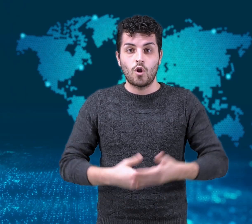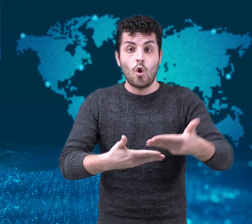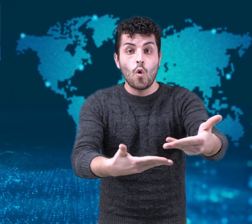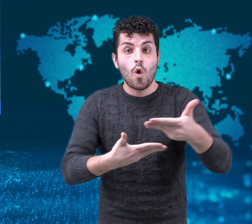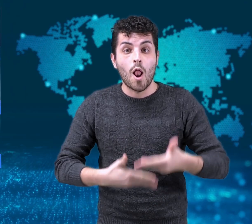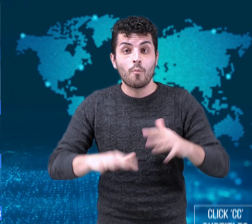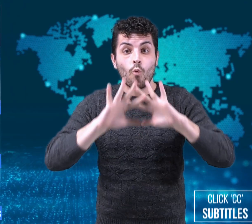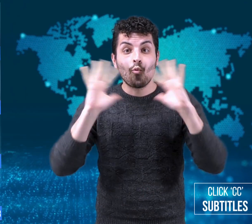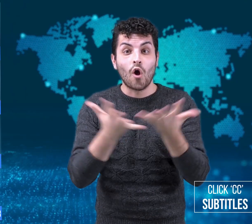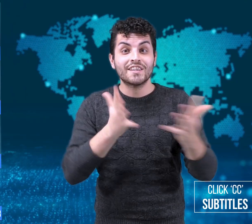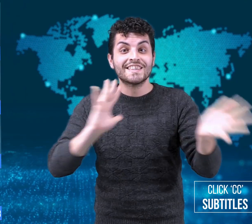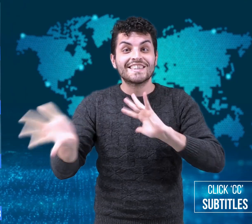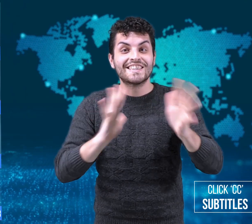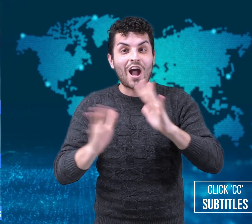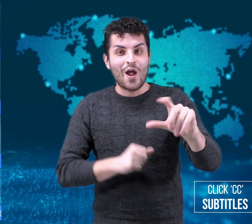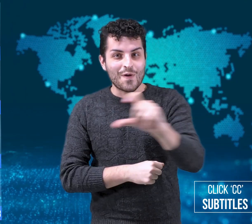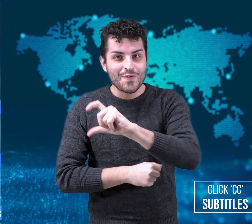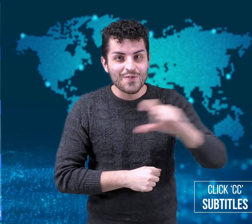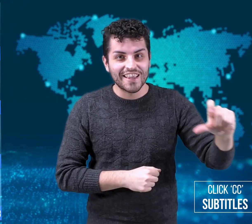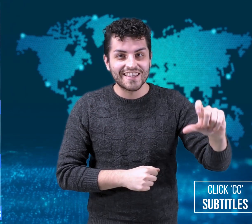Welcome to WorldSign Week!